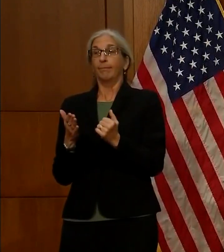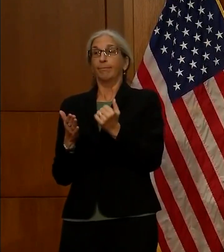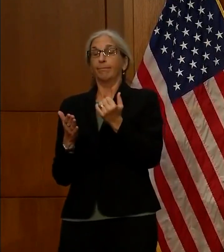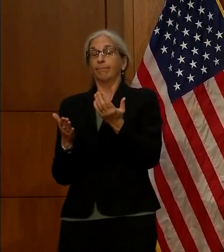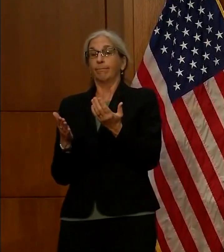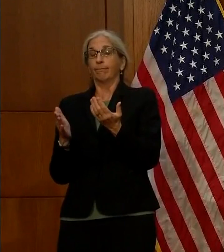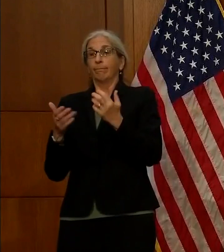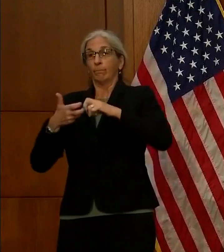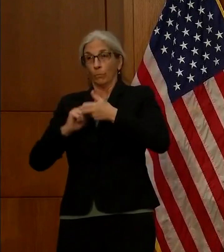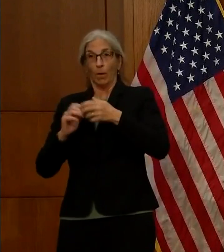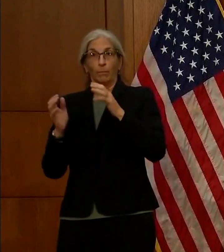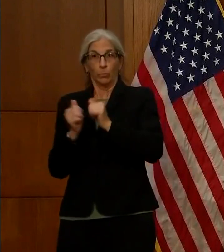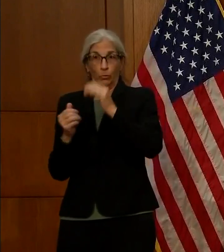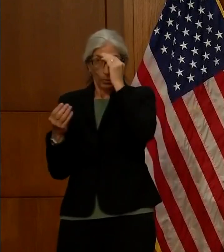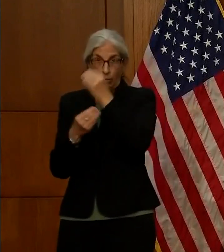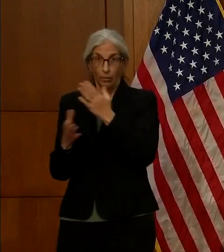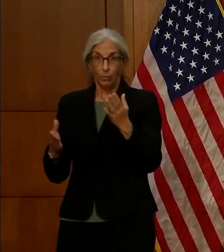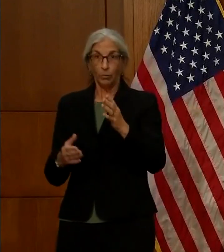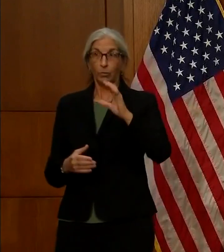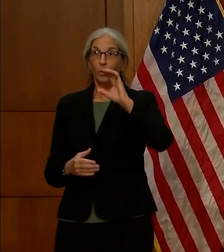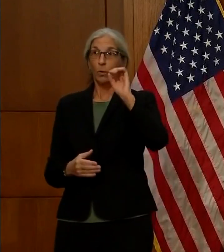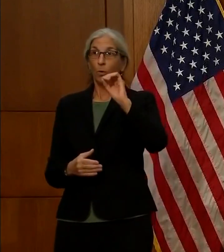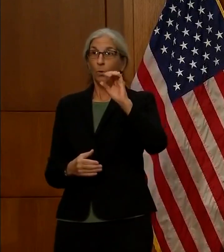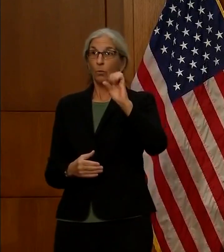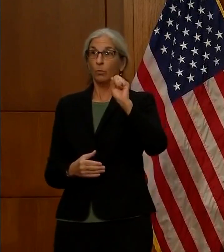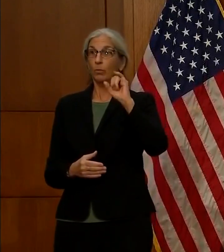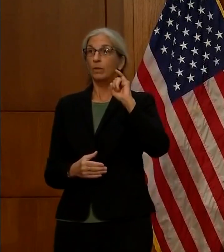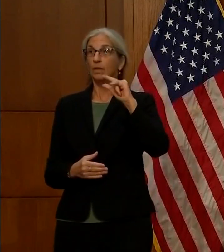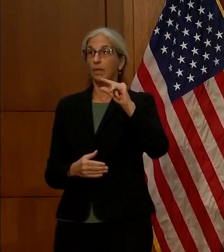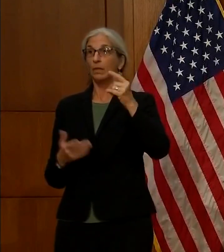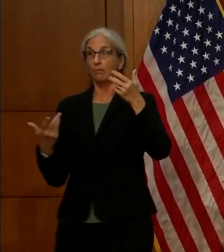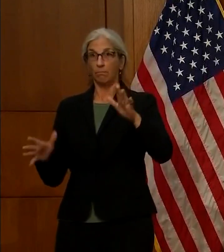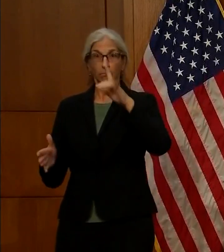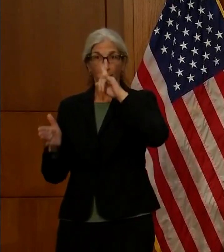THERE WERE SOME YOU KNOW ADMITTEDLY SOME DEFICIENCIES IN